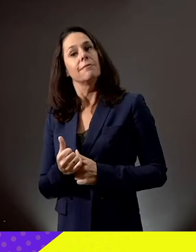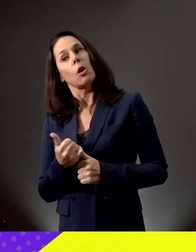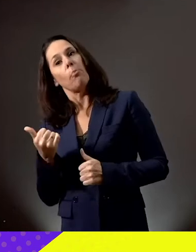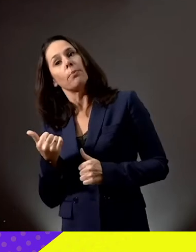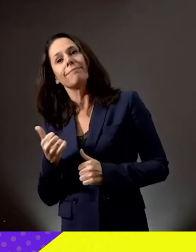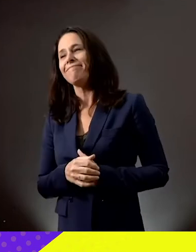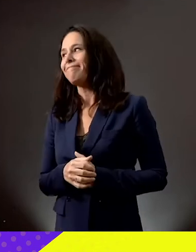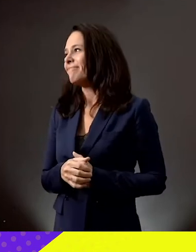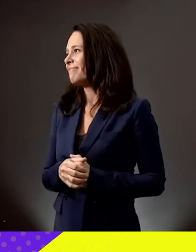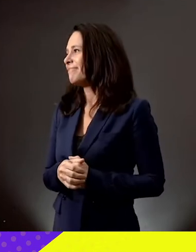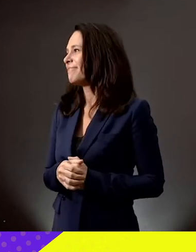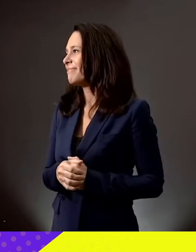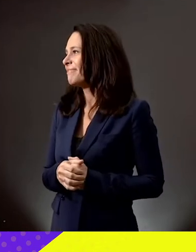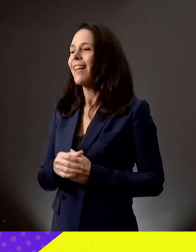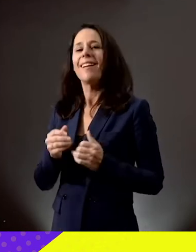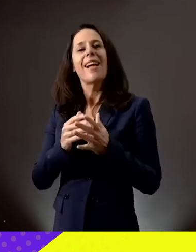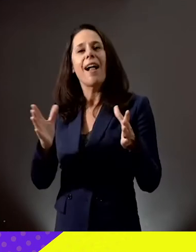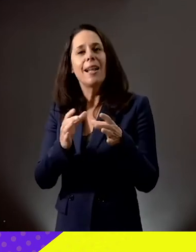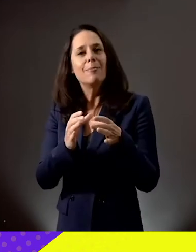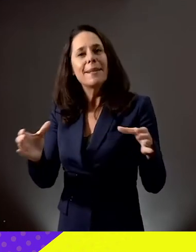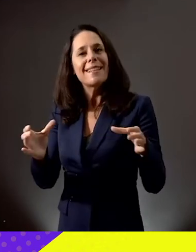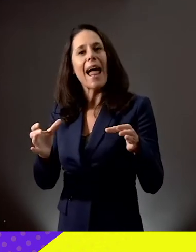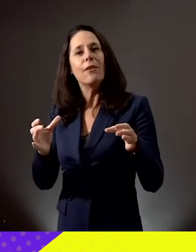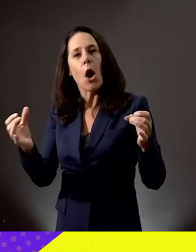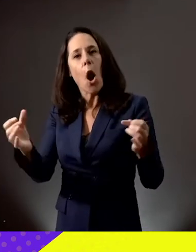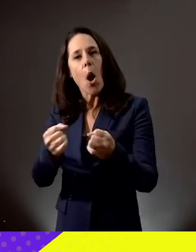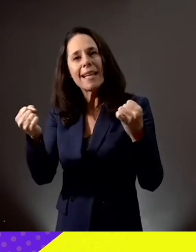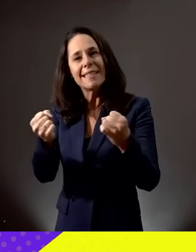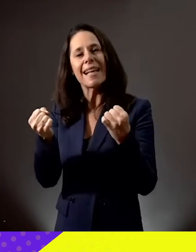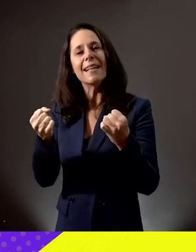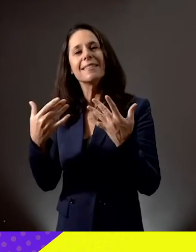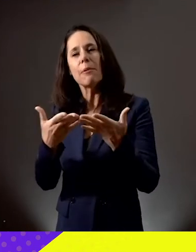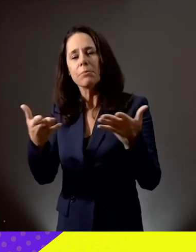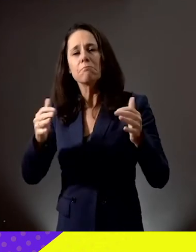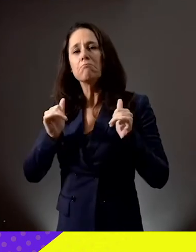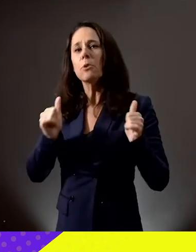They all have a great plan for diversity and inclusion in the workforce.